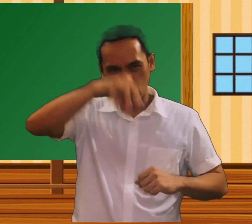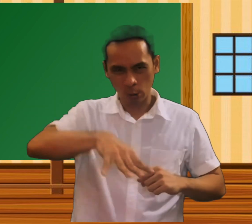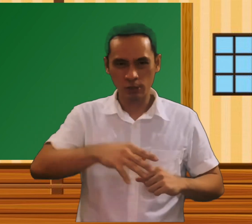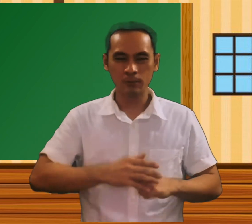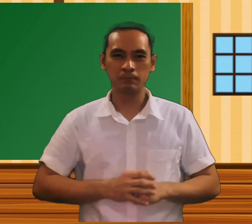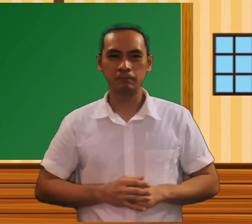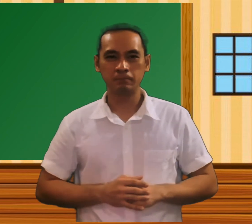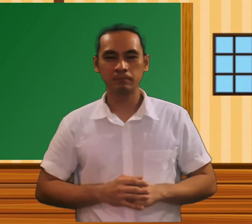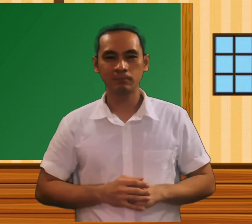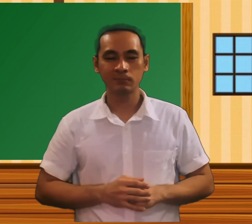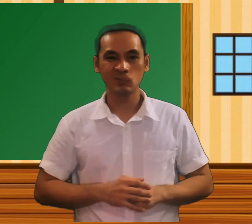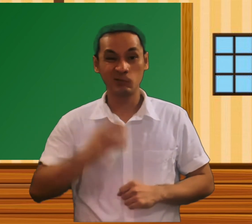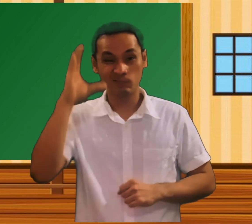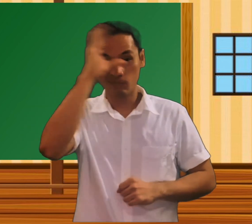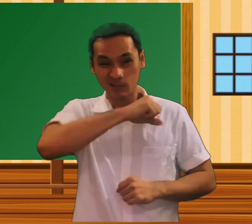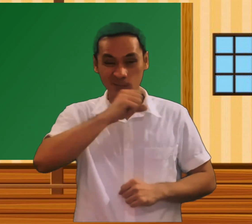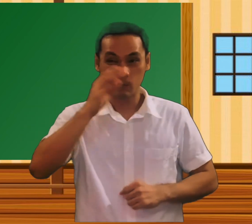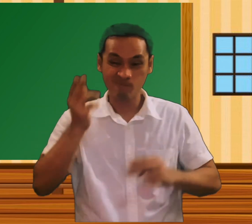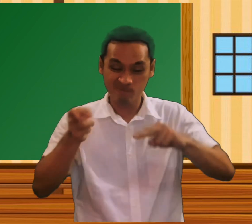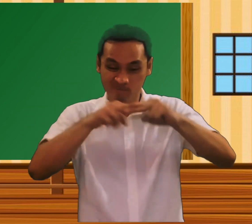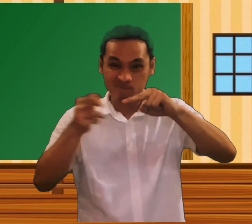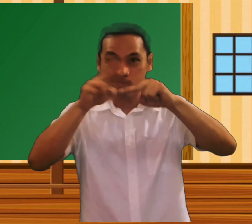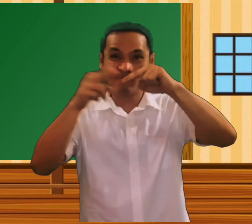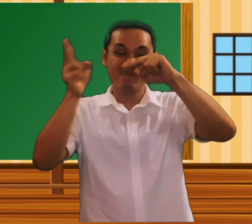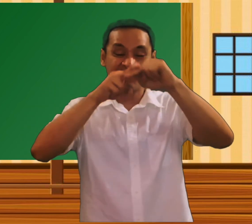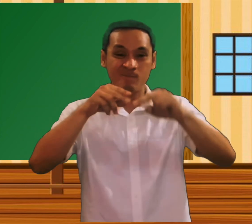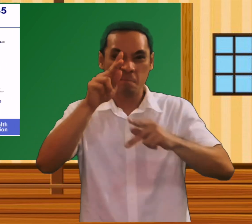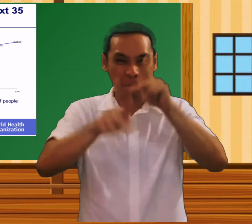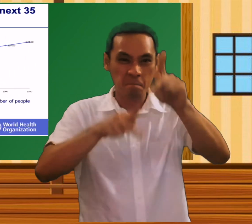with the projected increase of people with hearing loss